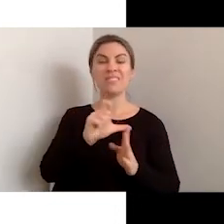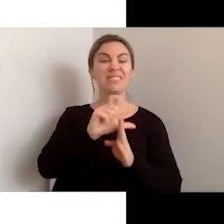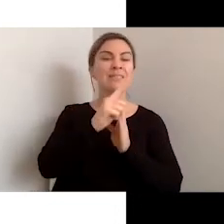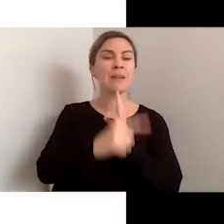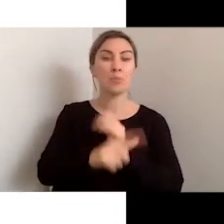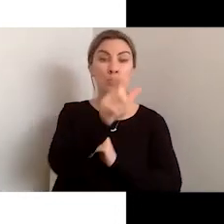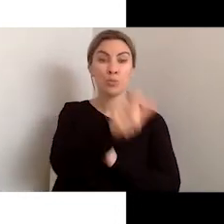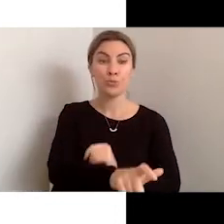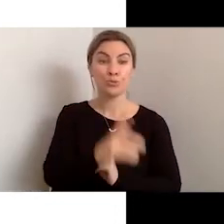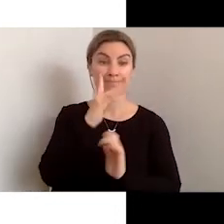In